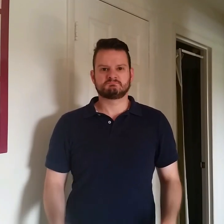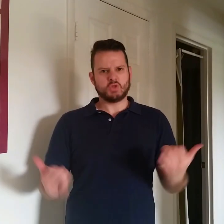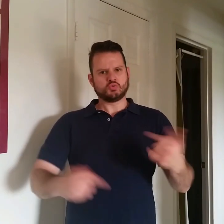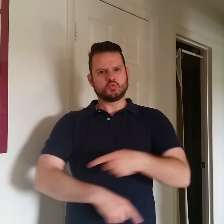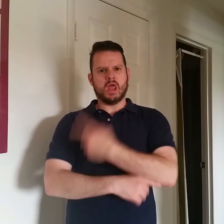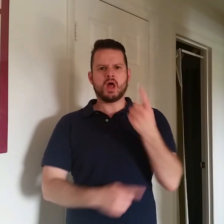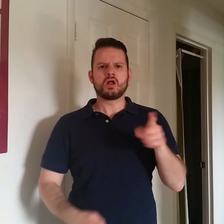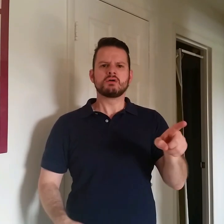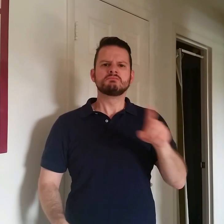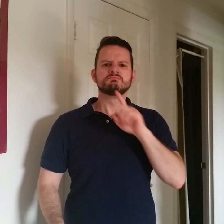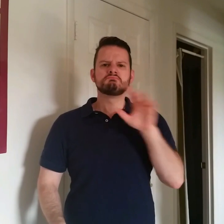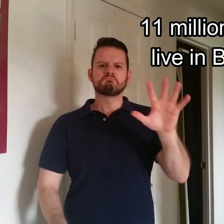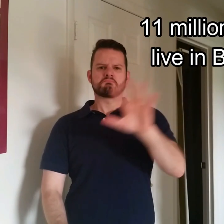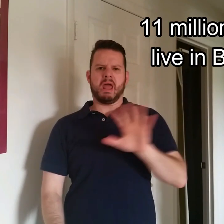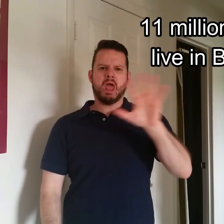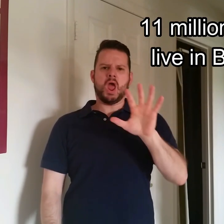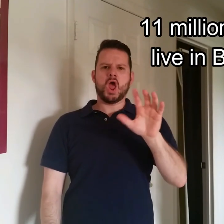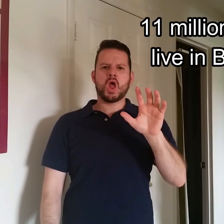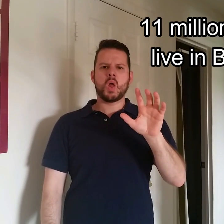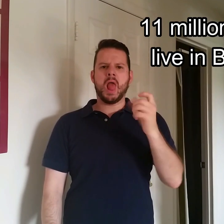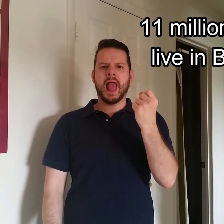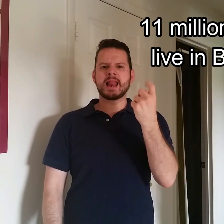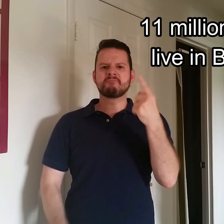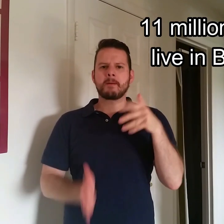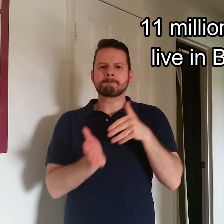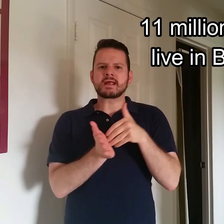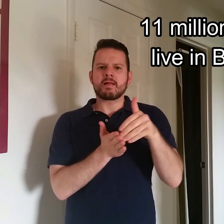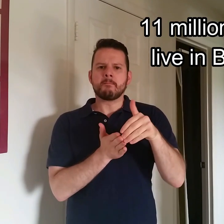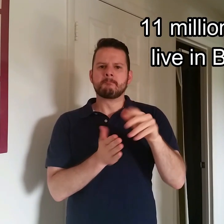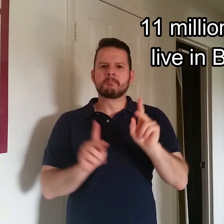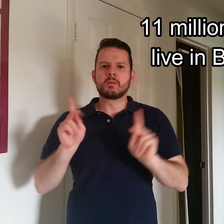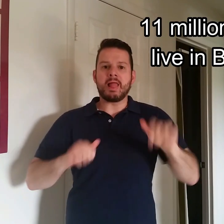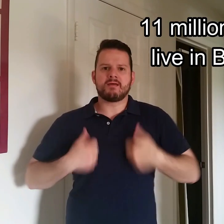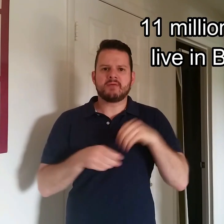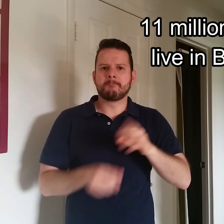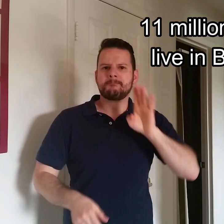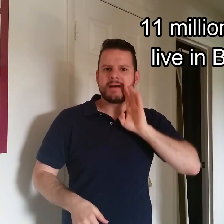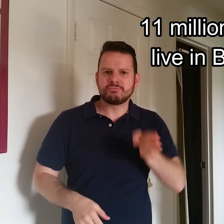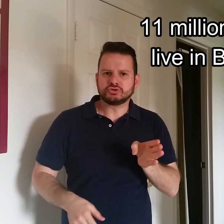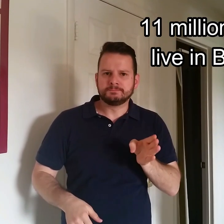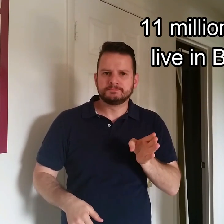There are approximately 11 million people living in Belgium today.